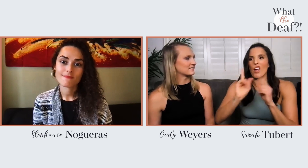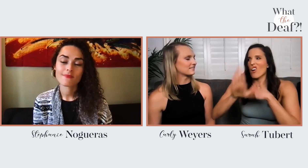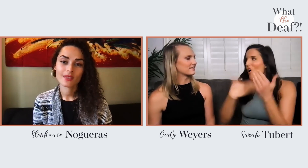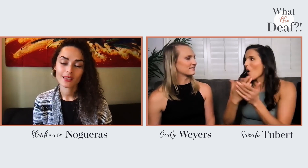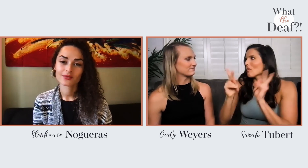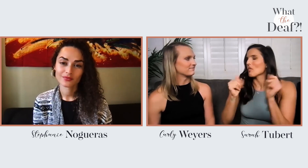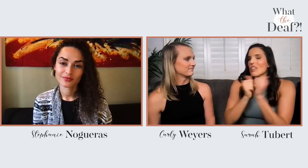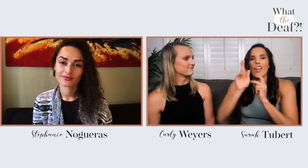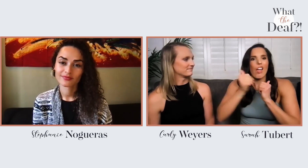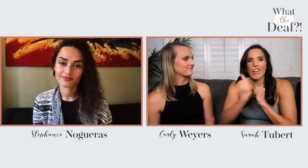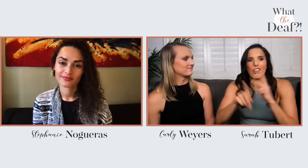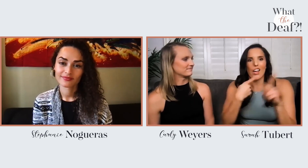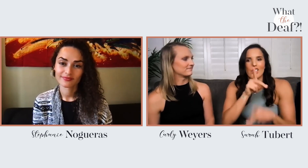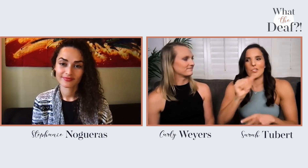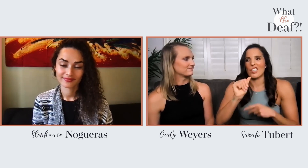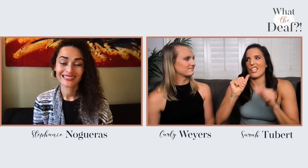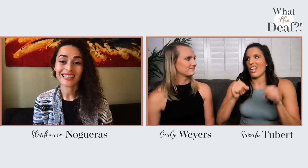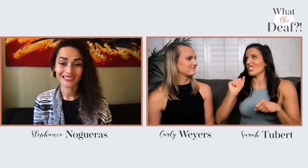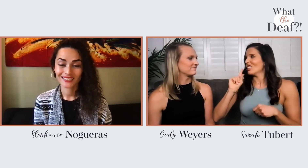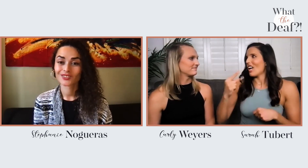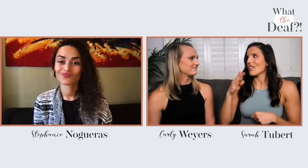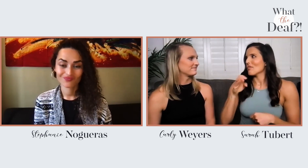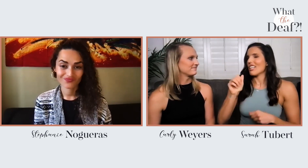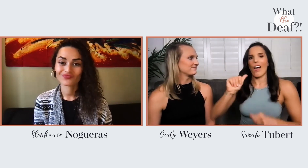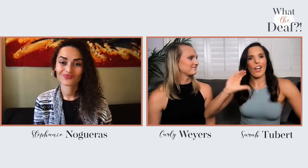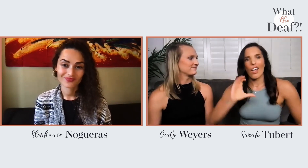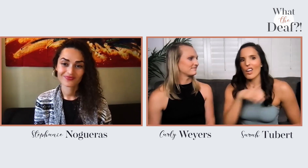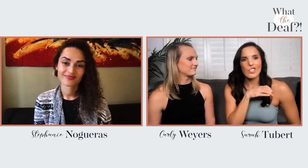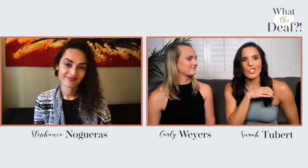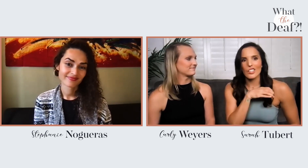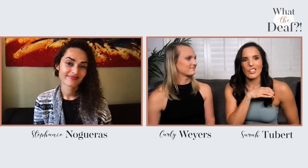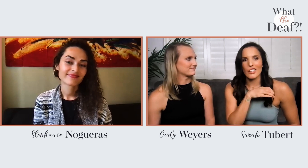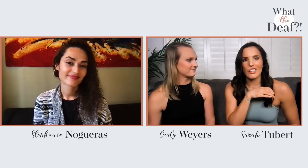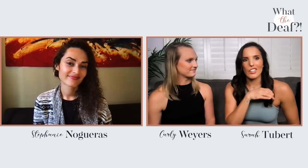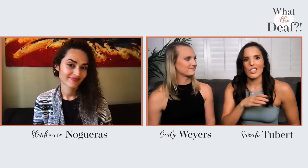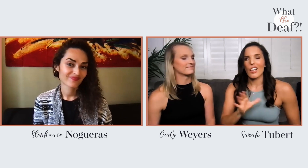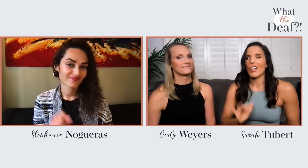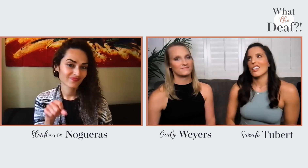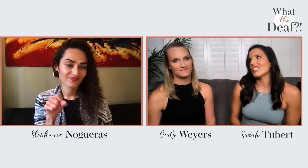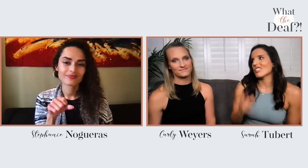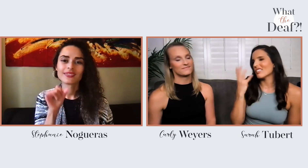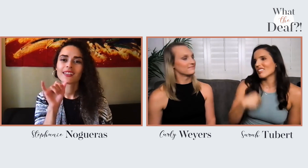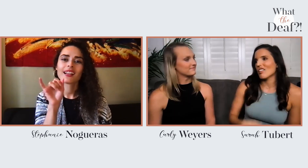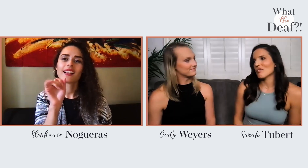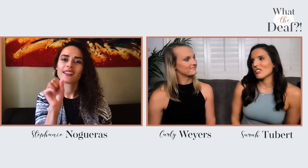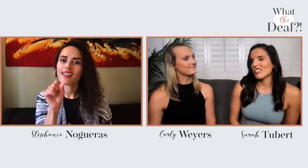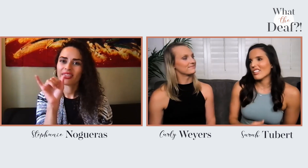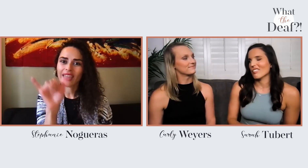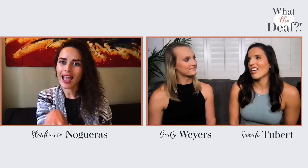where all people with any kind of disability can just be a character? Ugh, so beautiful.